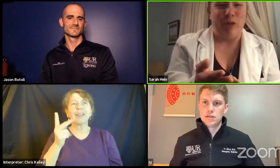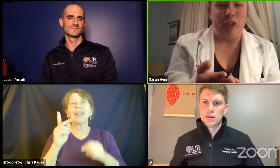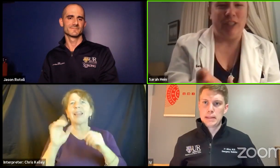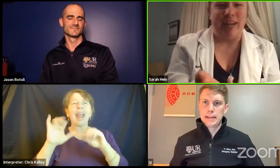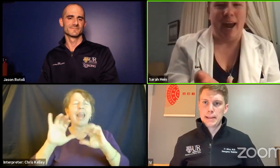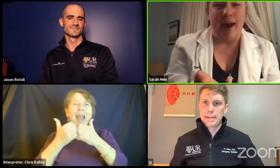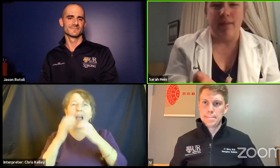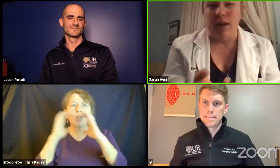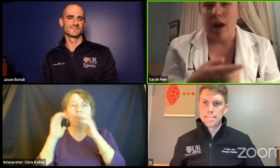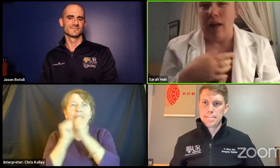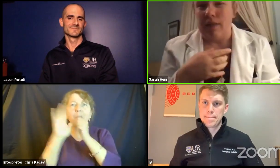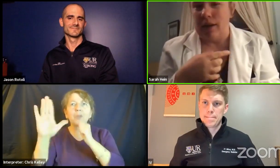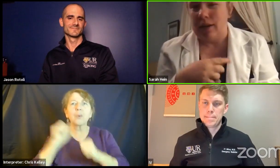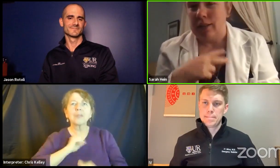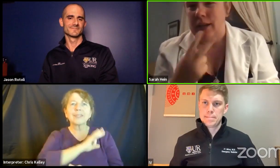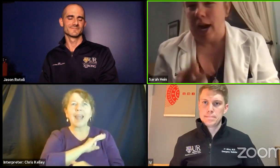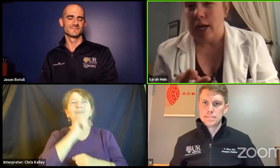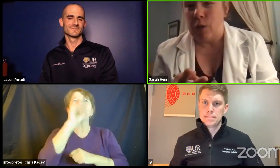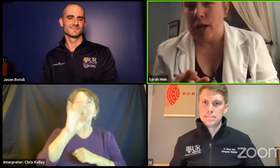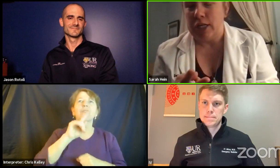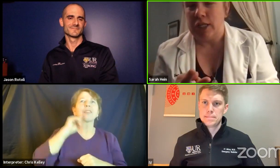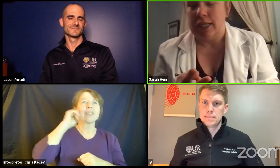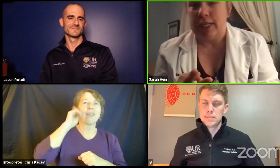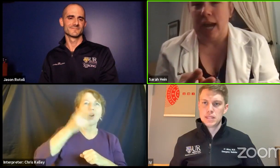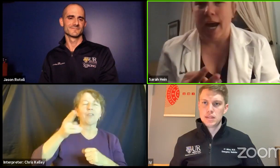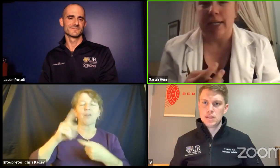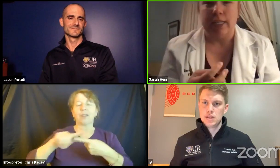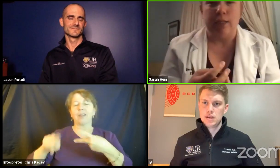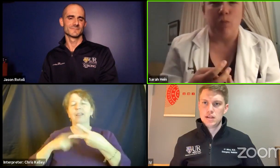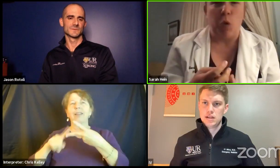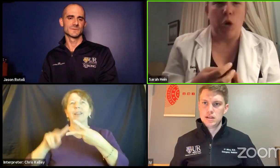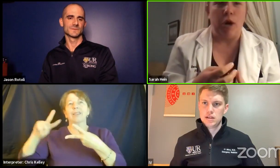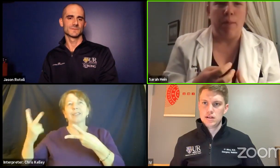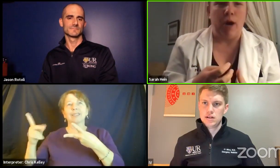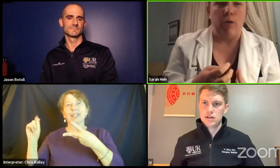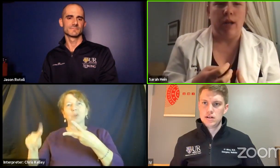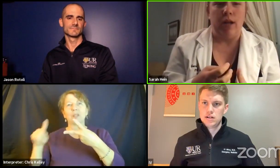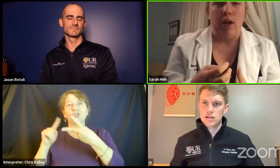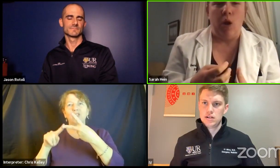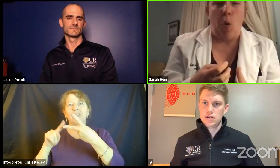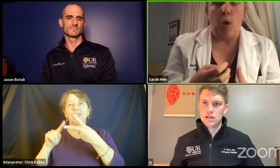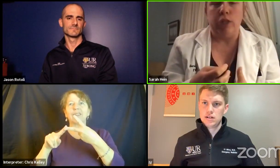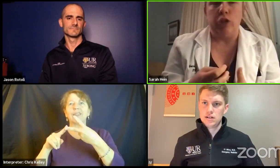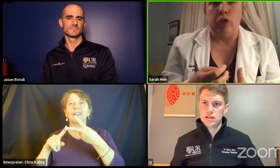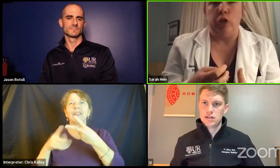have the funding. They may have a drug abuse problem. Whatever it is, they're showing